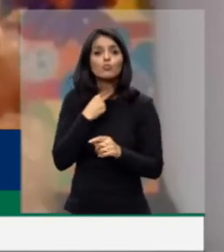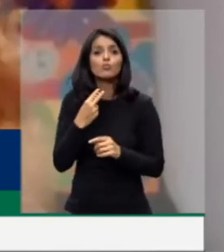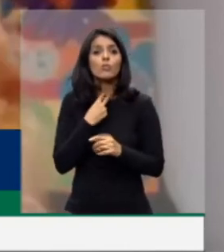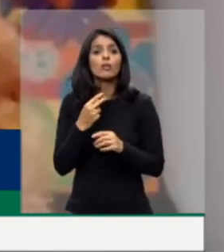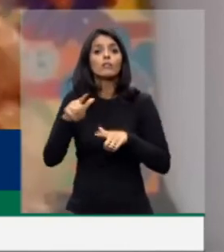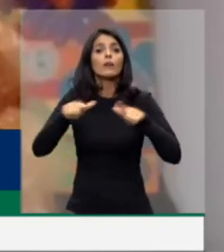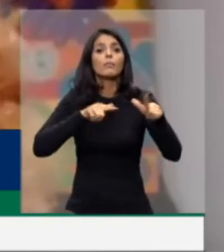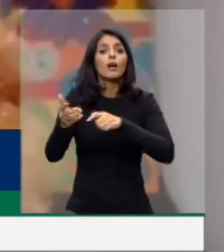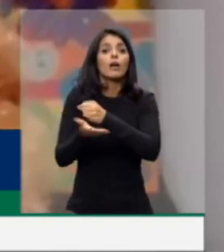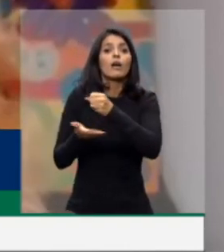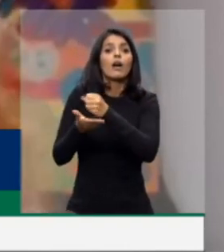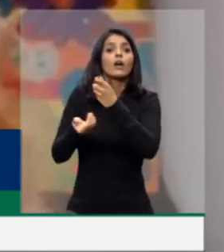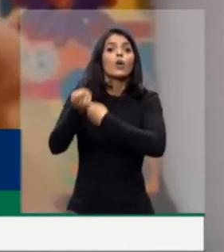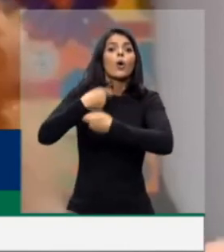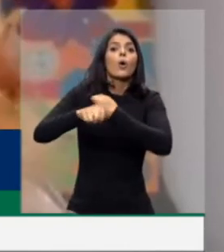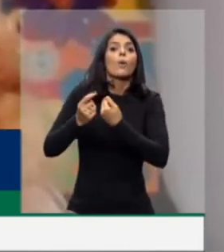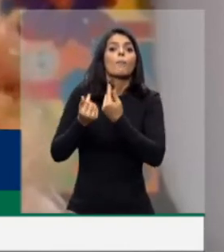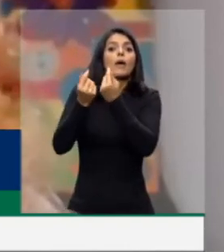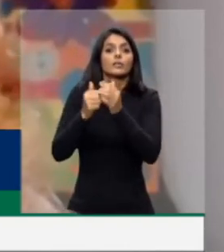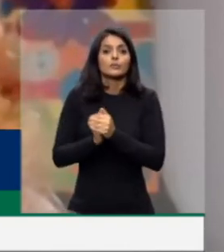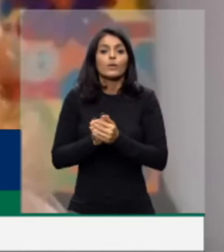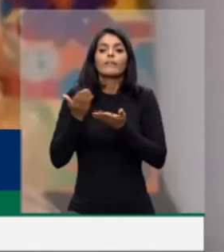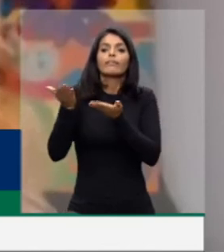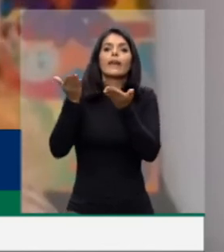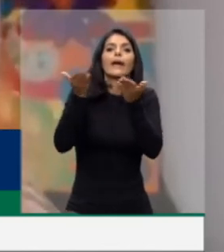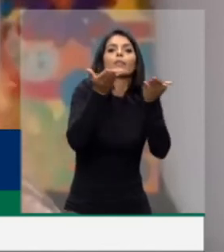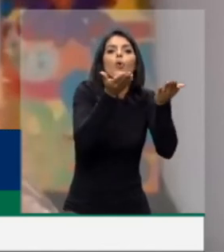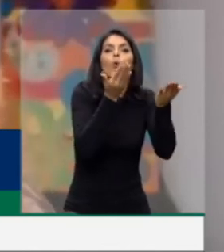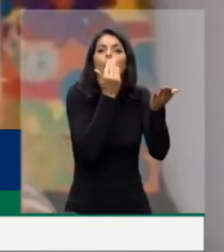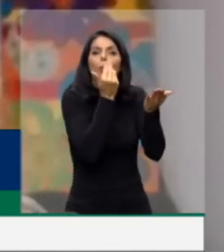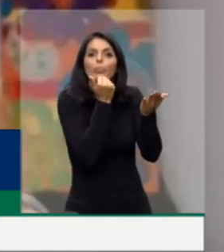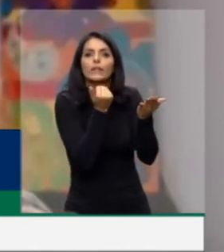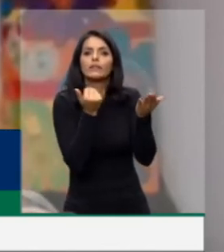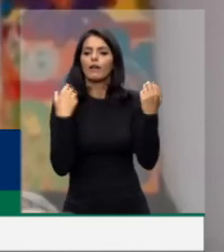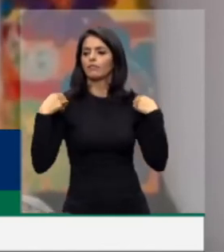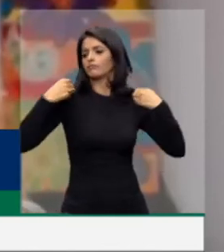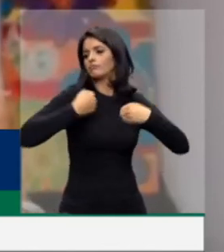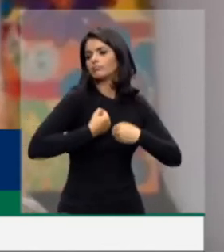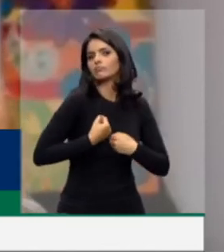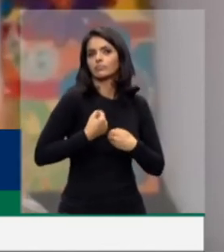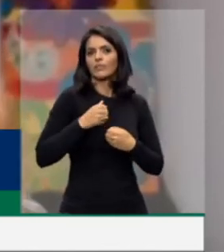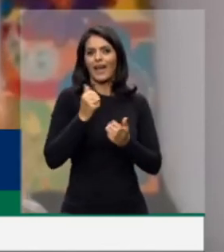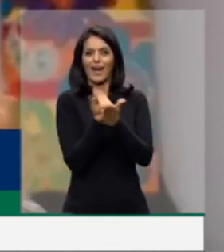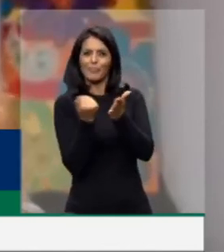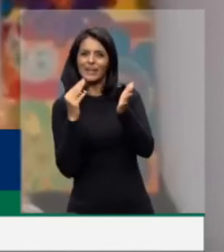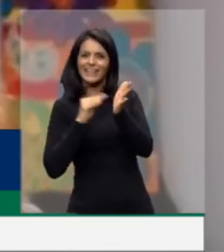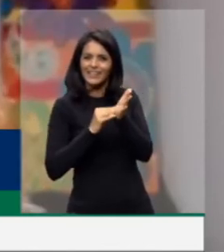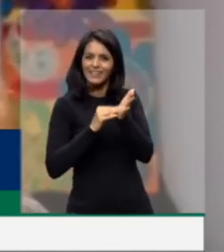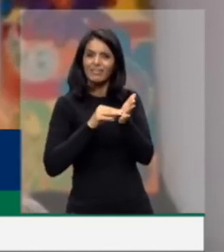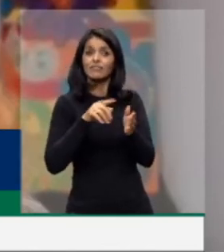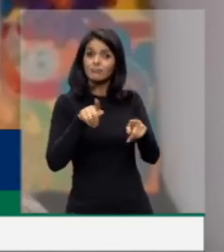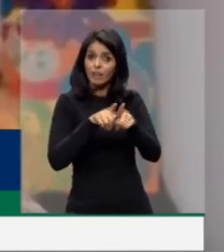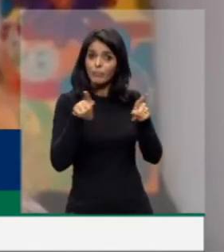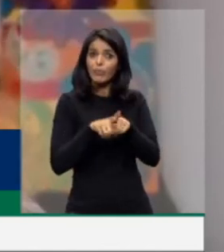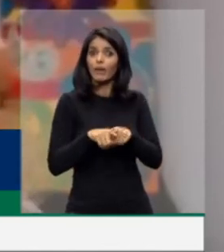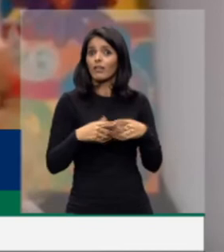POPULAÇÕES QUE JÁ FORAM INSERIDAS NO PLANO NACIONAL DE IMUNIZAÇÃO AUMENTOU, MAS NÃO É SUFICIENTE, OS